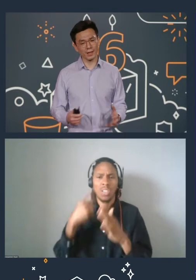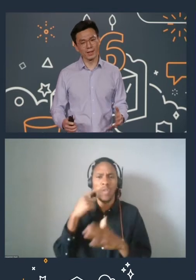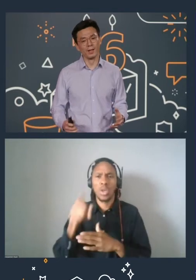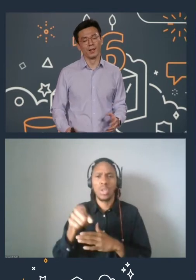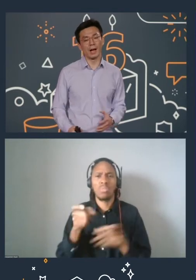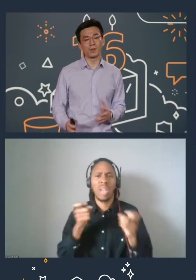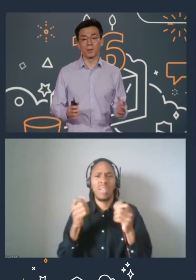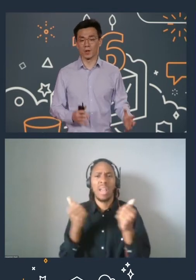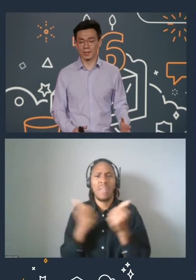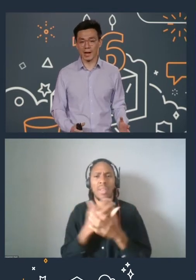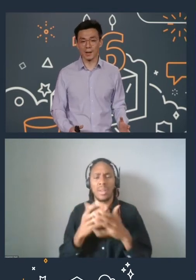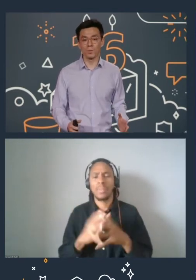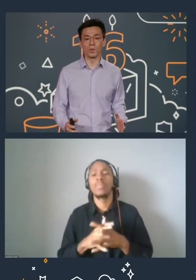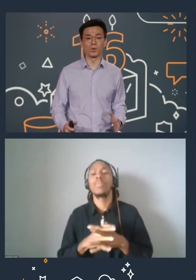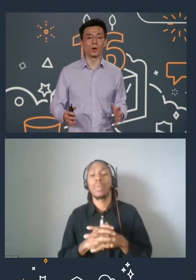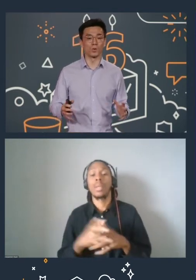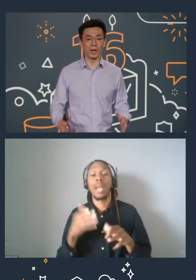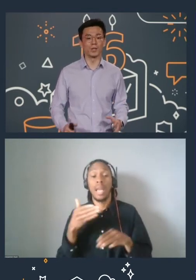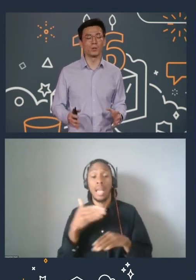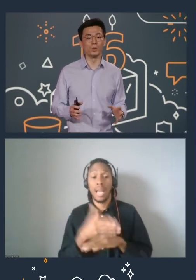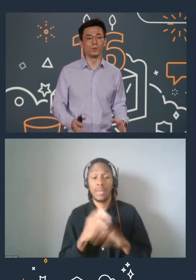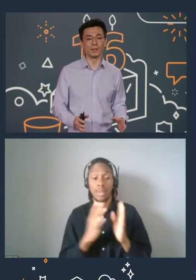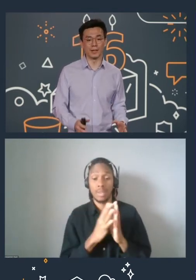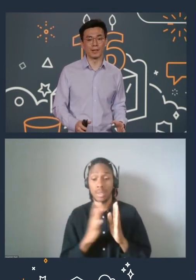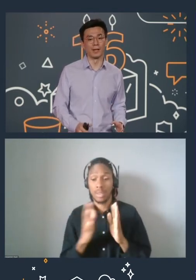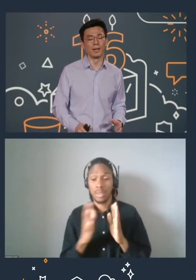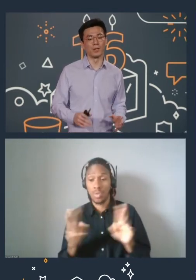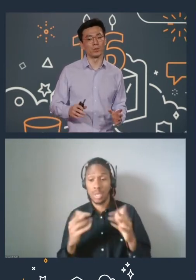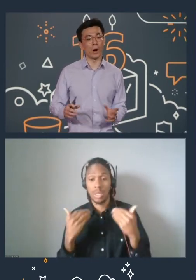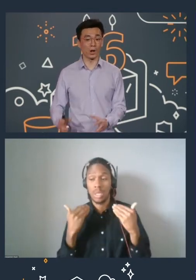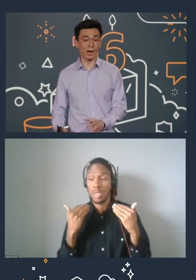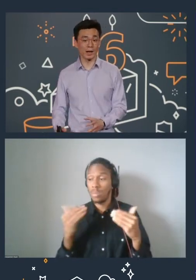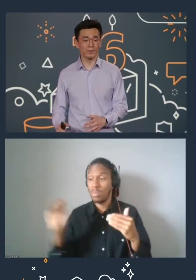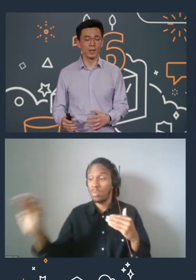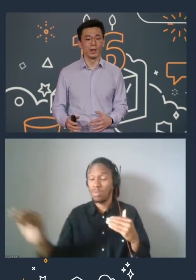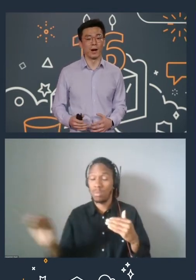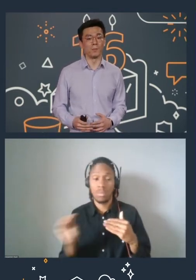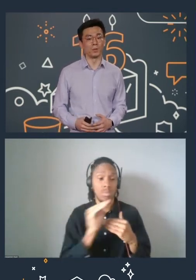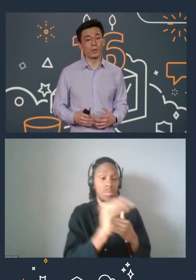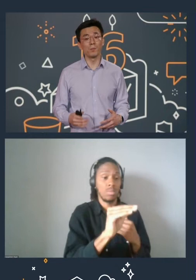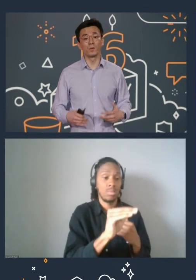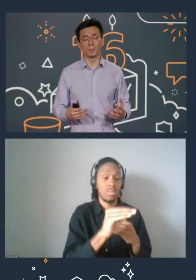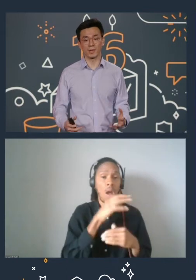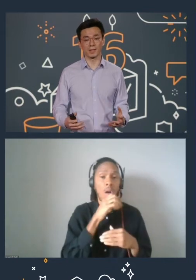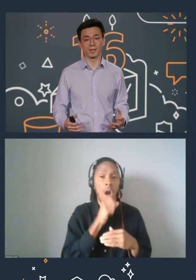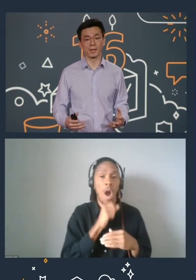Then after a period of time, when you are ready to move the data into archive, you can move the production data